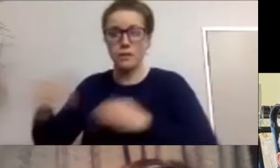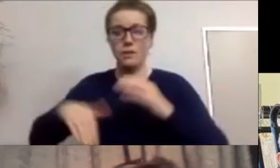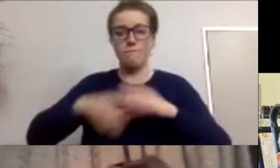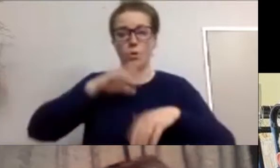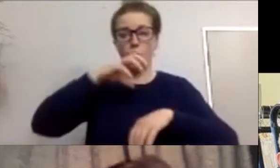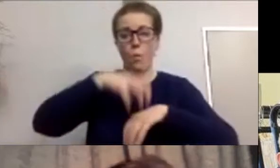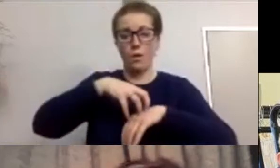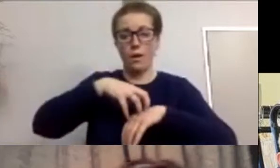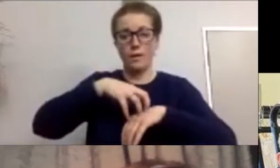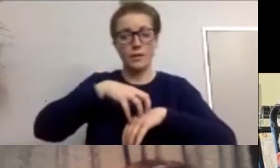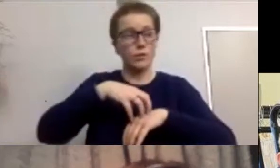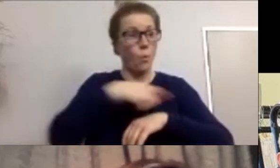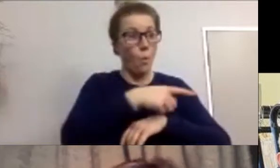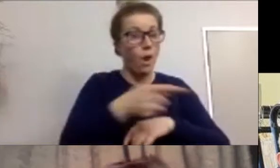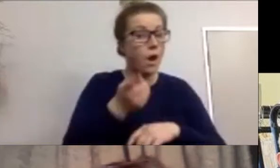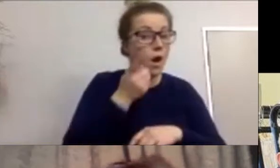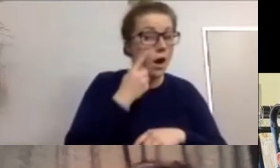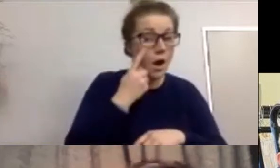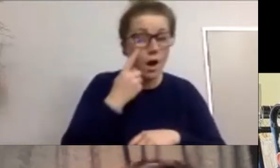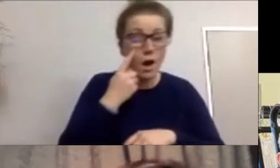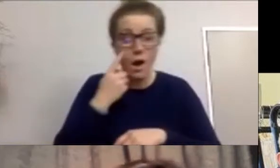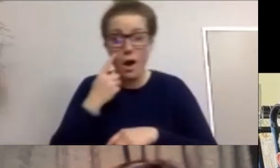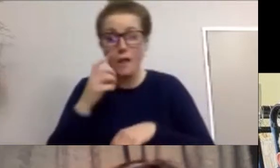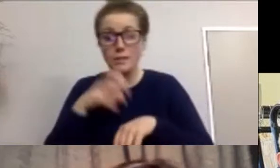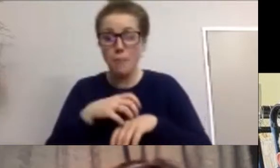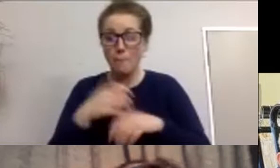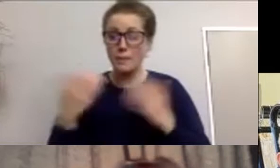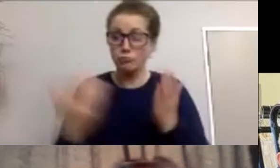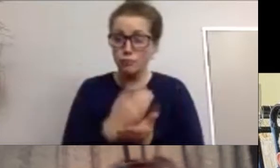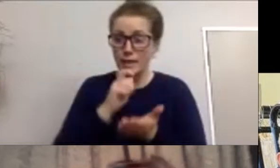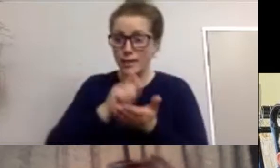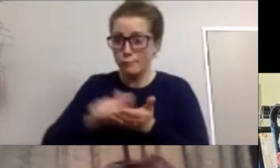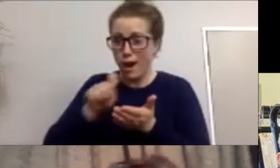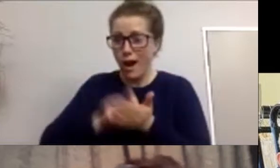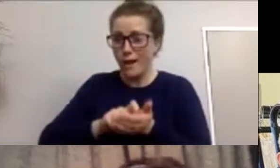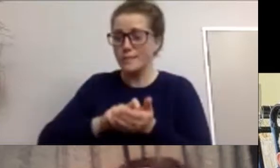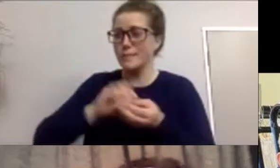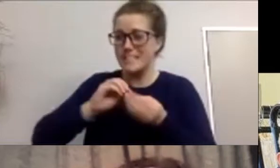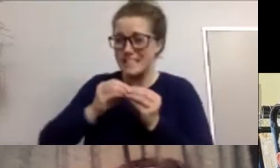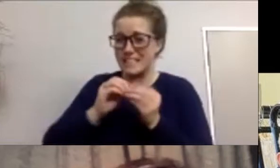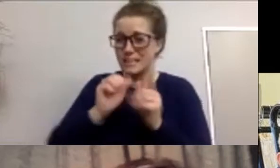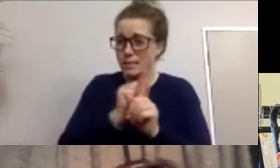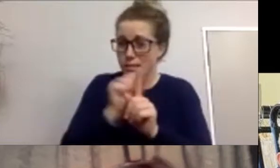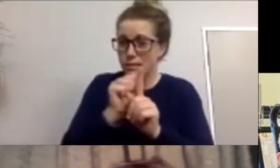the departments, edited, it got rewrites until everybody was satisfied, and then